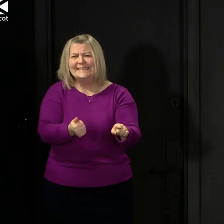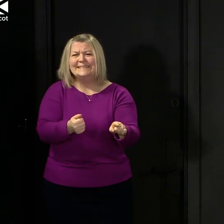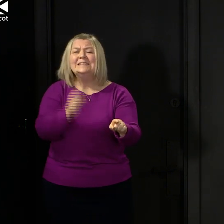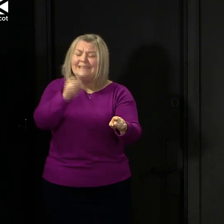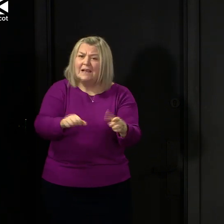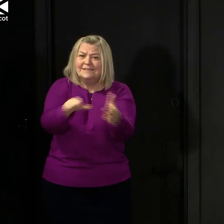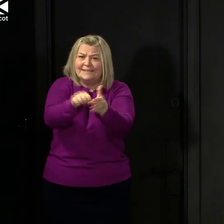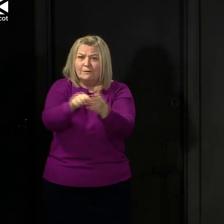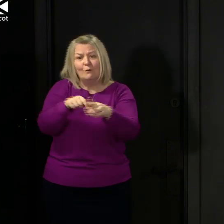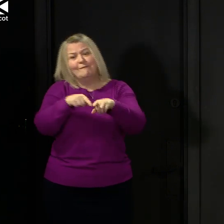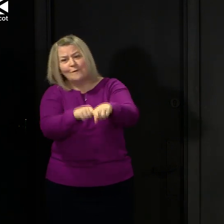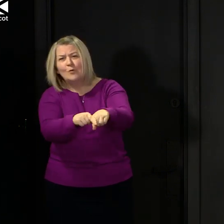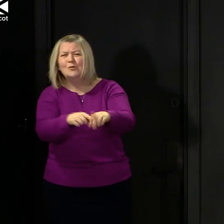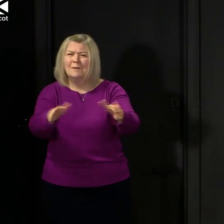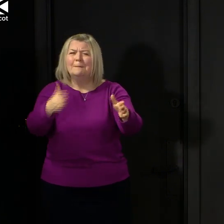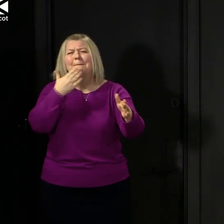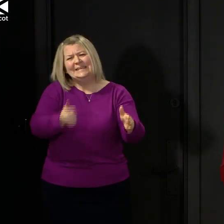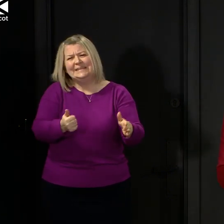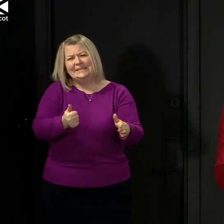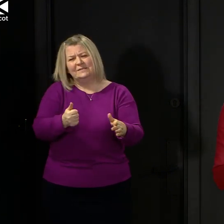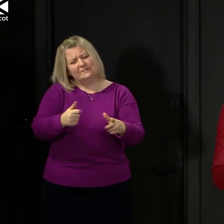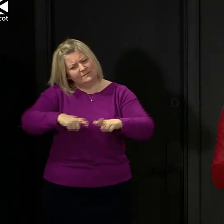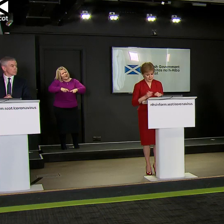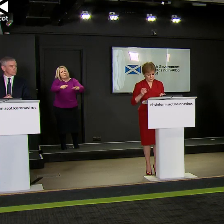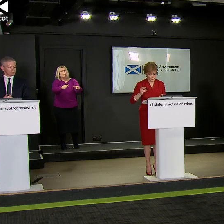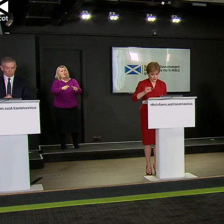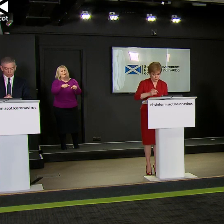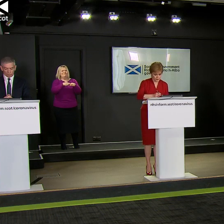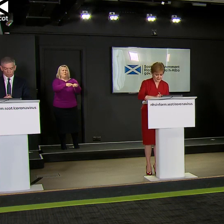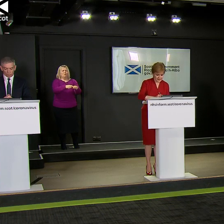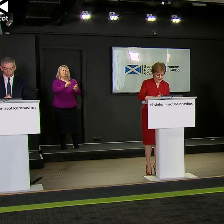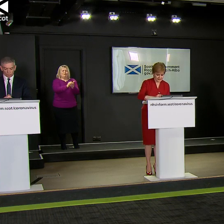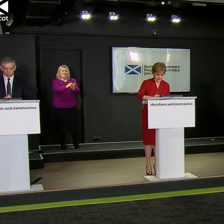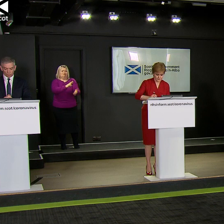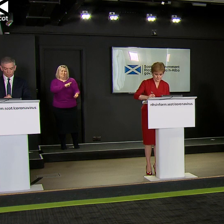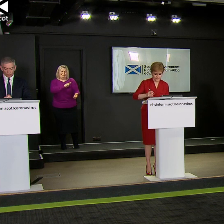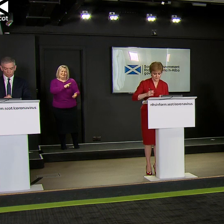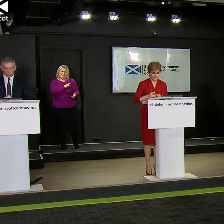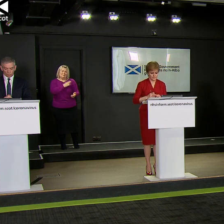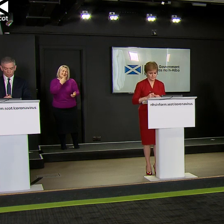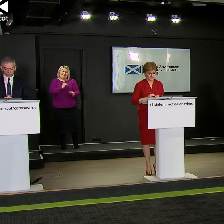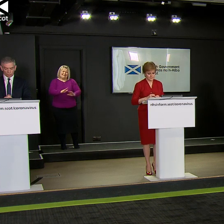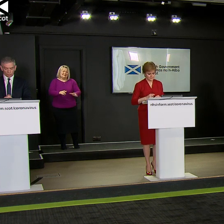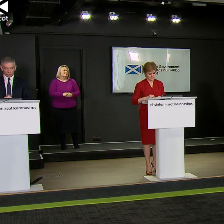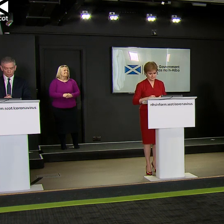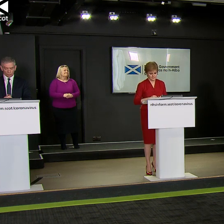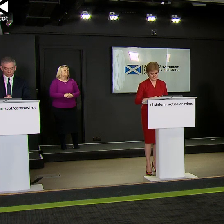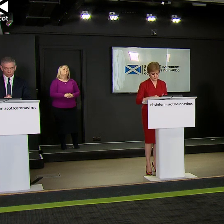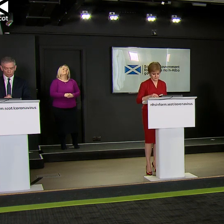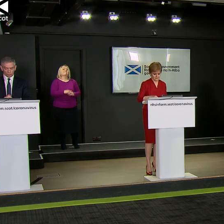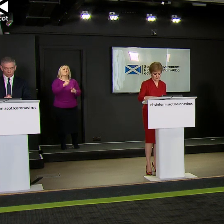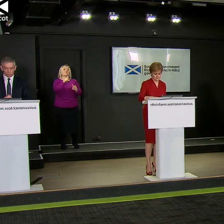people to do that for the right reasons. James Matthews from Sky.